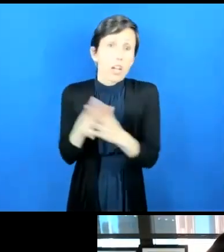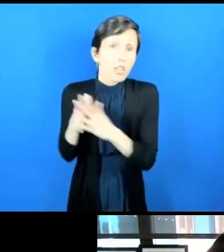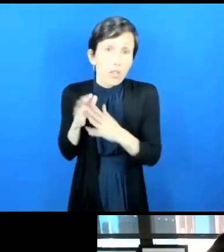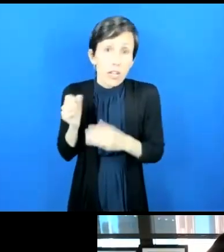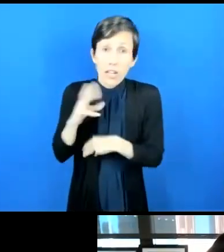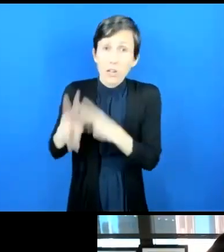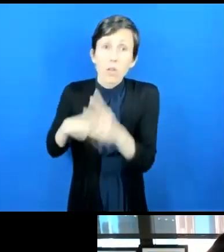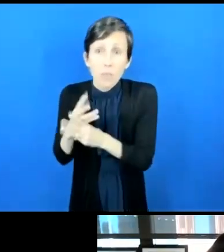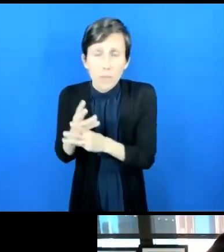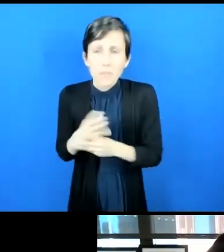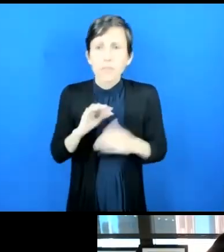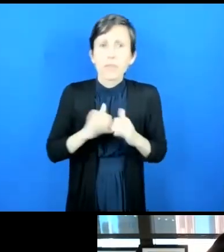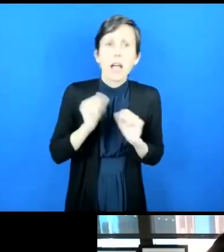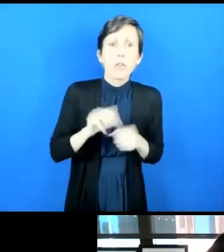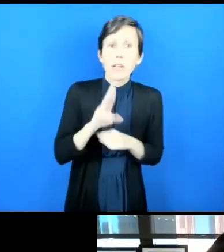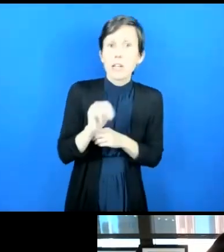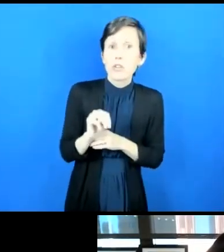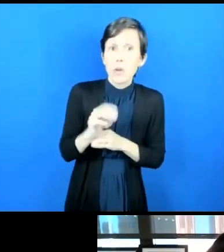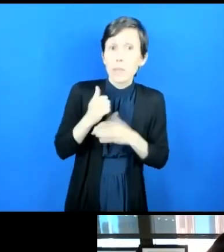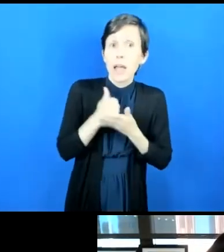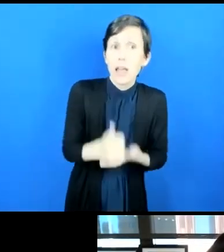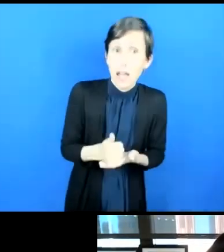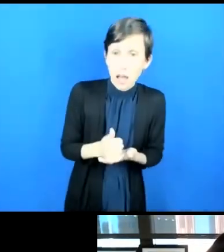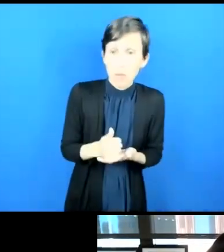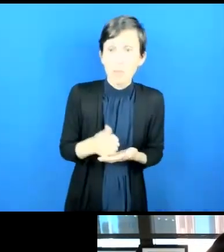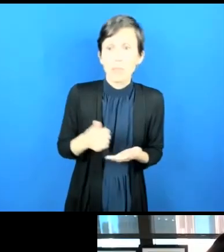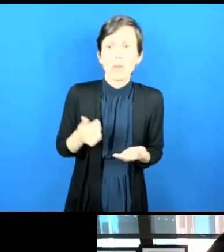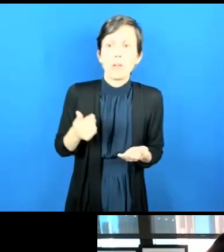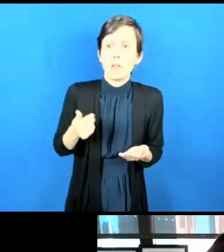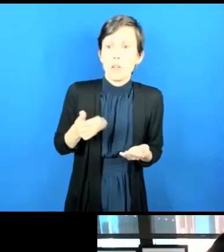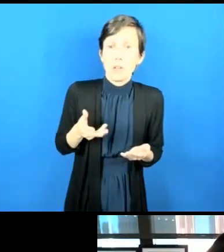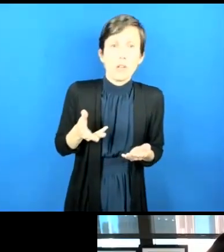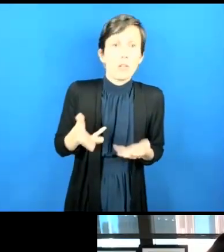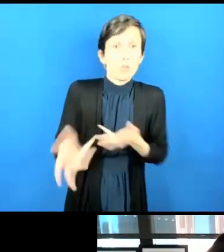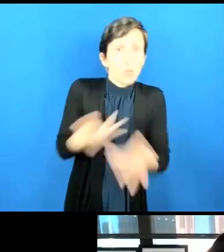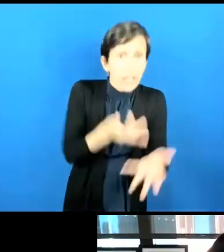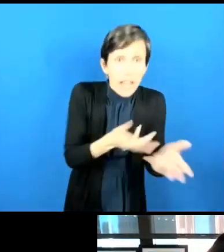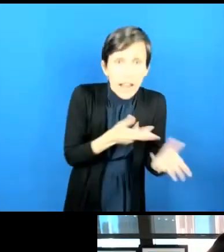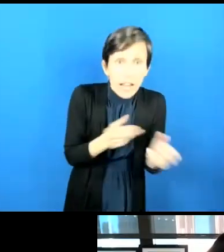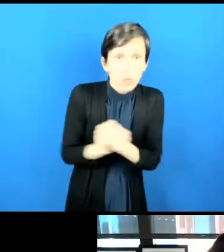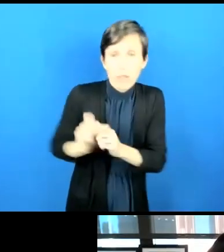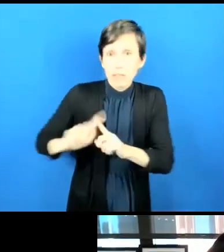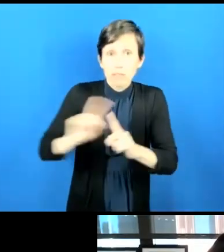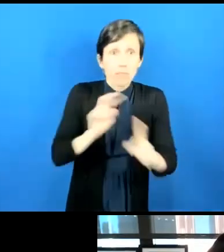our community engage across those differences in productive ways, not, not censoring speech